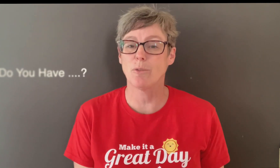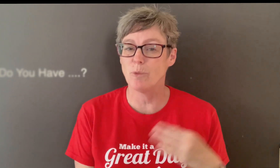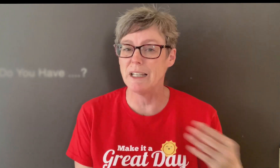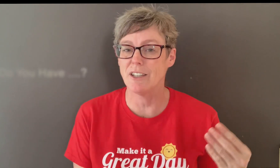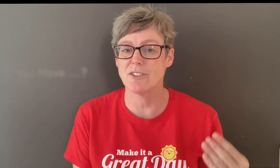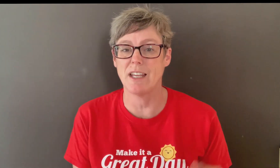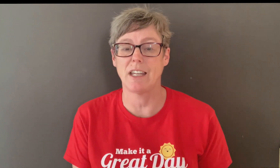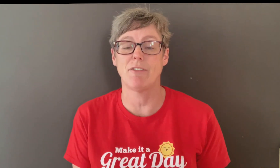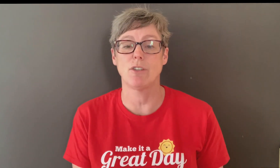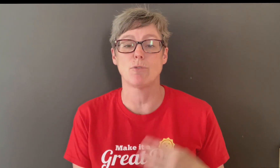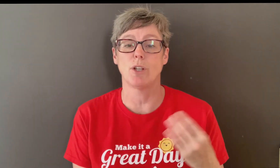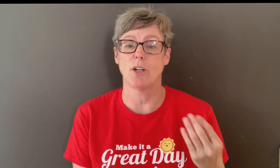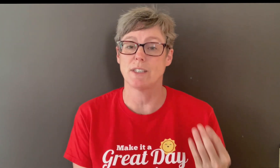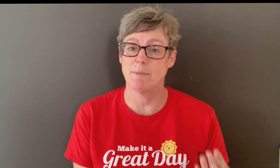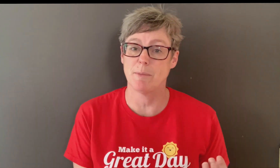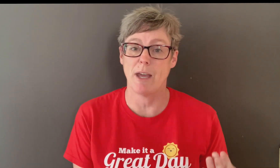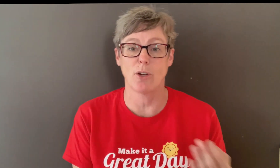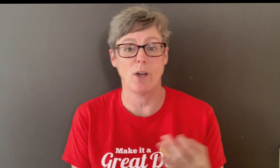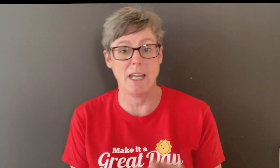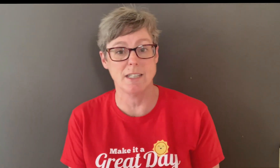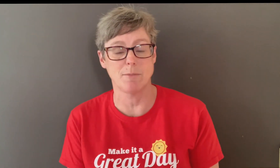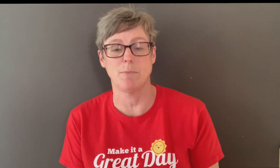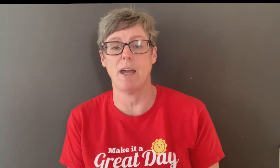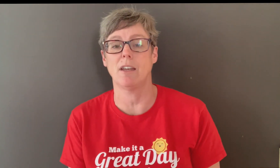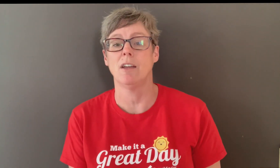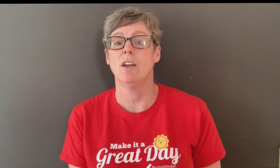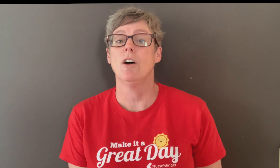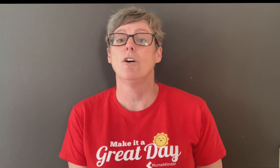really understand if they truly are symptomatic or asymptomatic